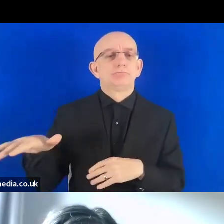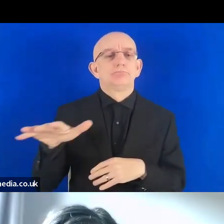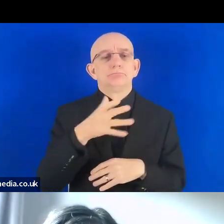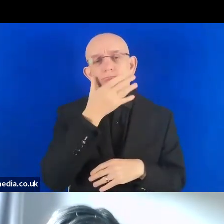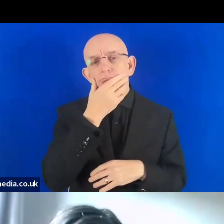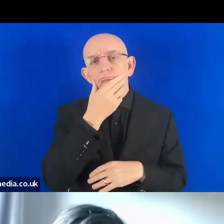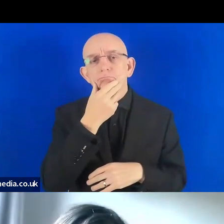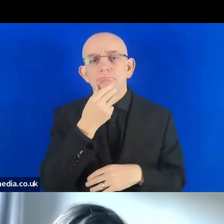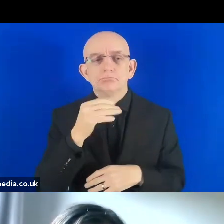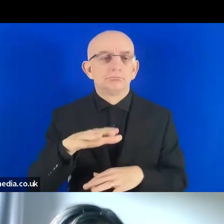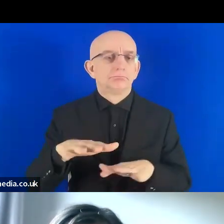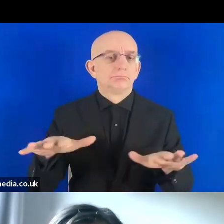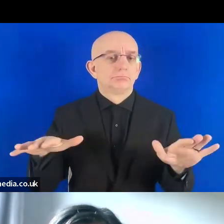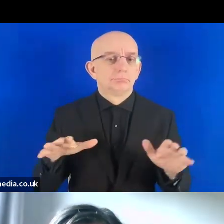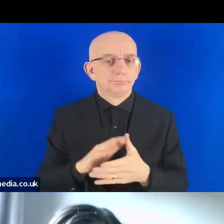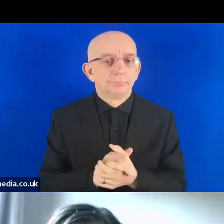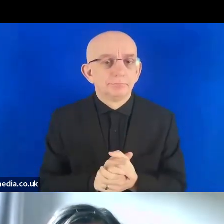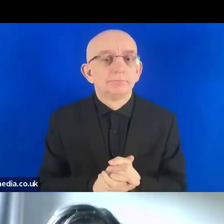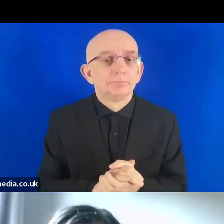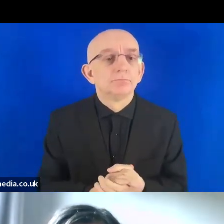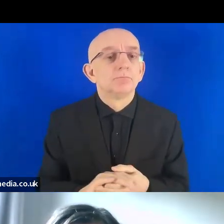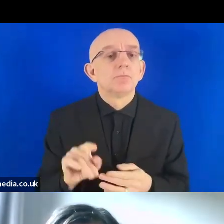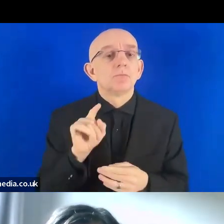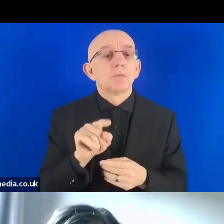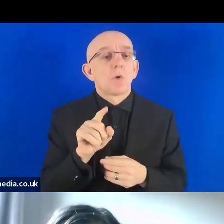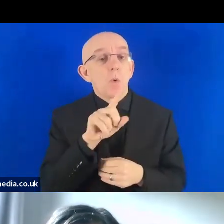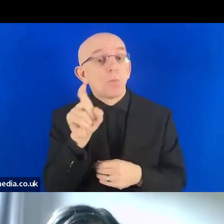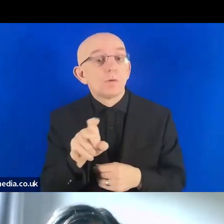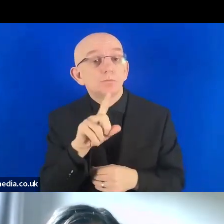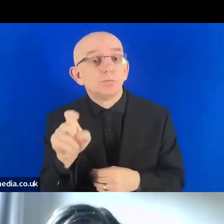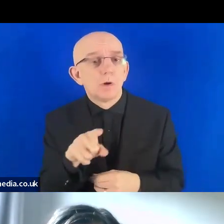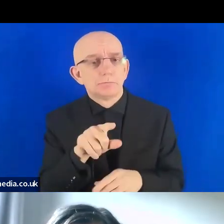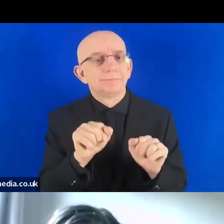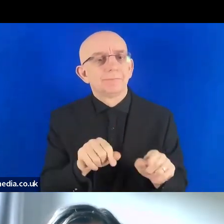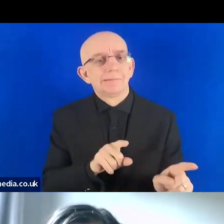not in the chat box, because we have staff answering the questions in the Q&A.